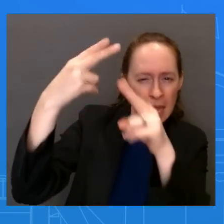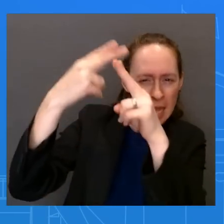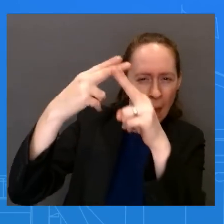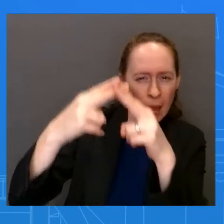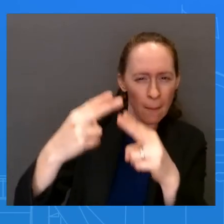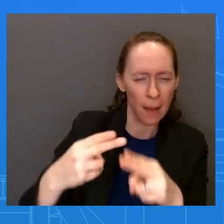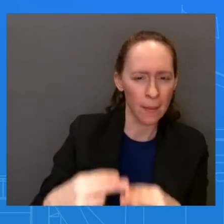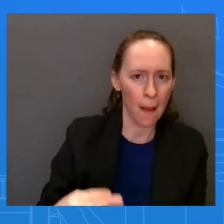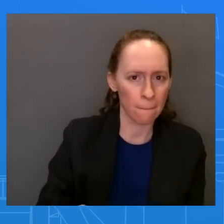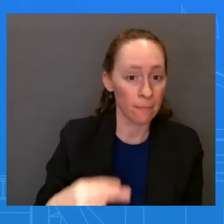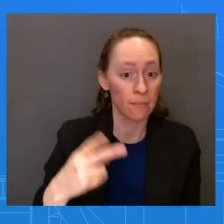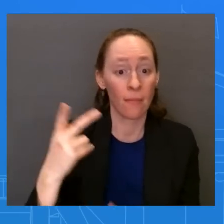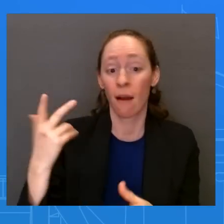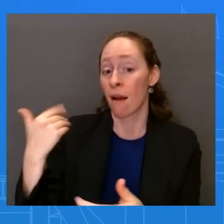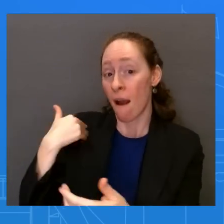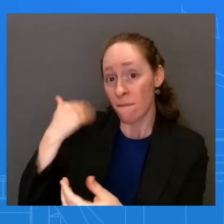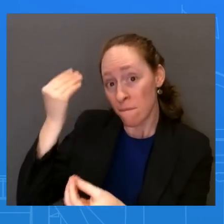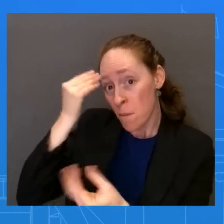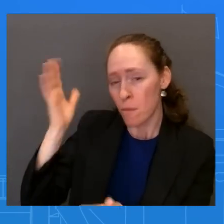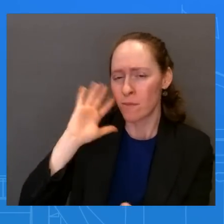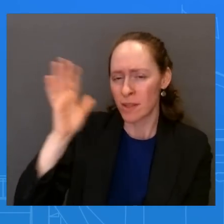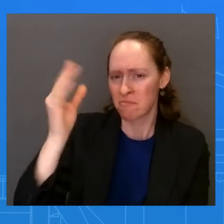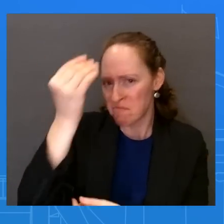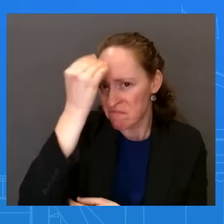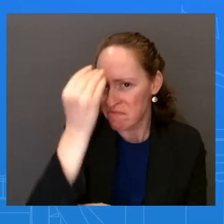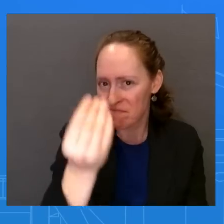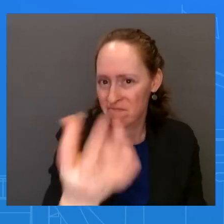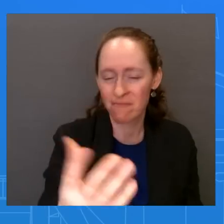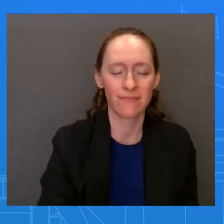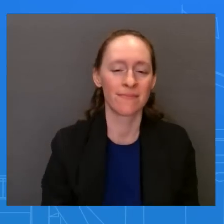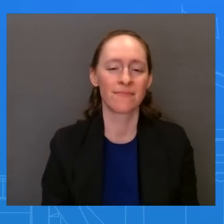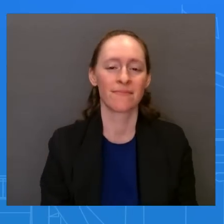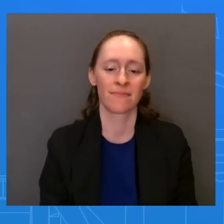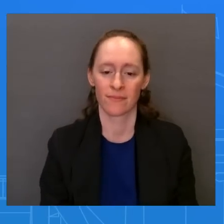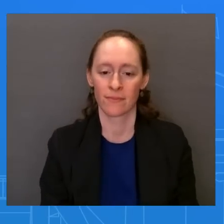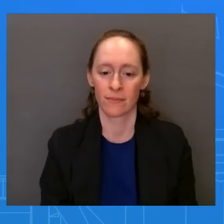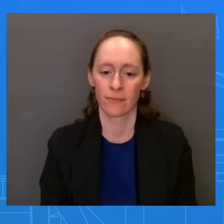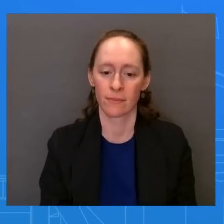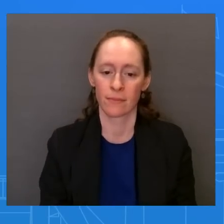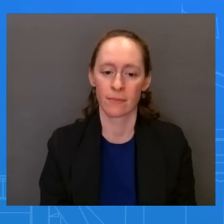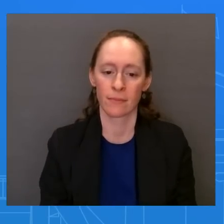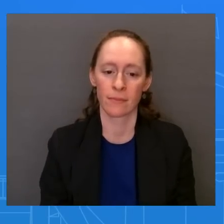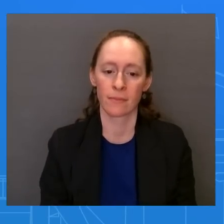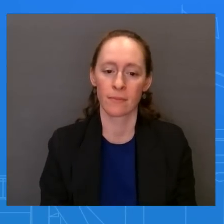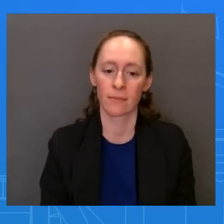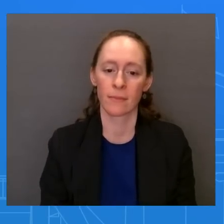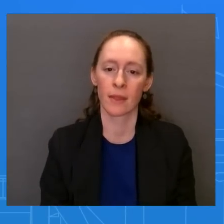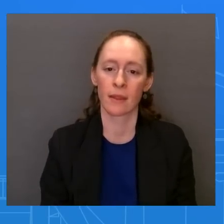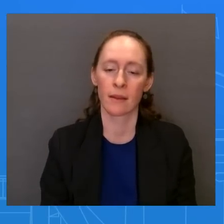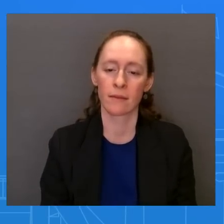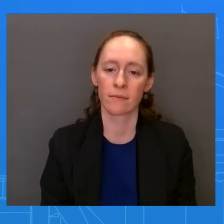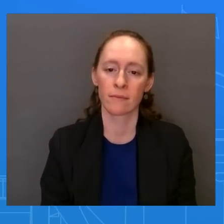Okay. Go ahead, Tia. Go ahead, Tia. The Press: You mentioned Vice President Harris is going to speak on the anniversary